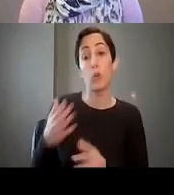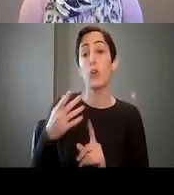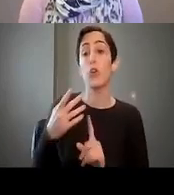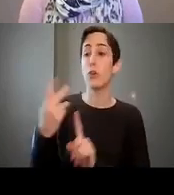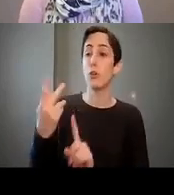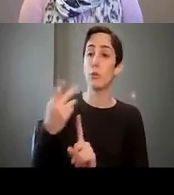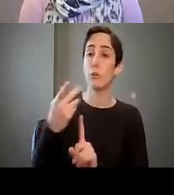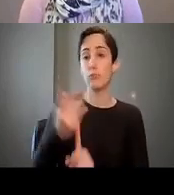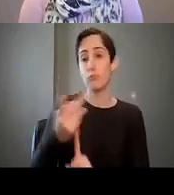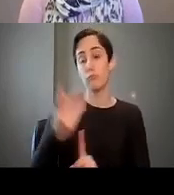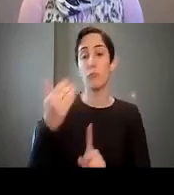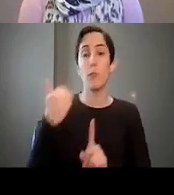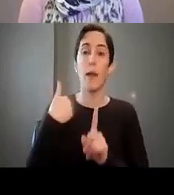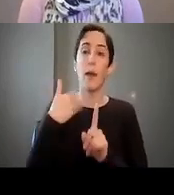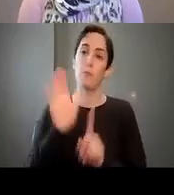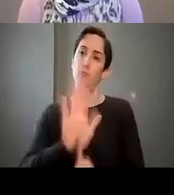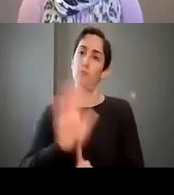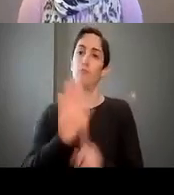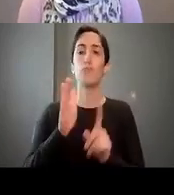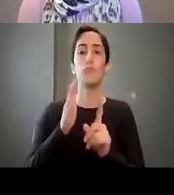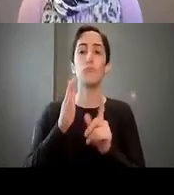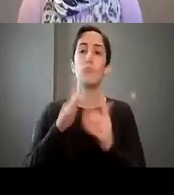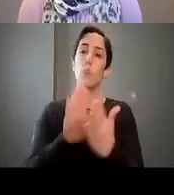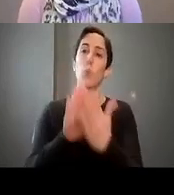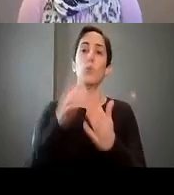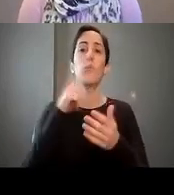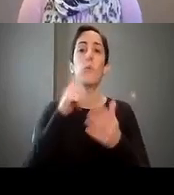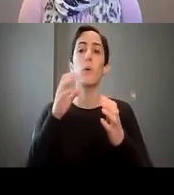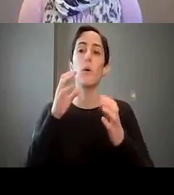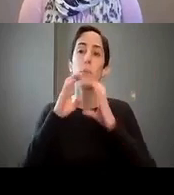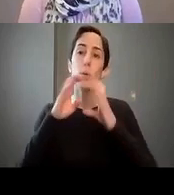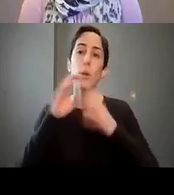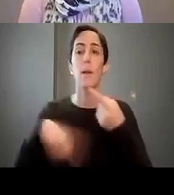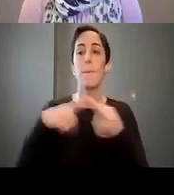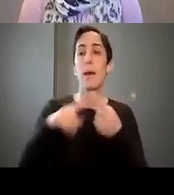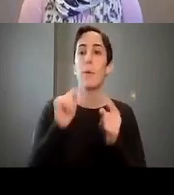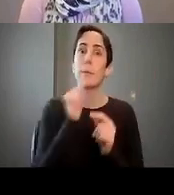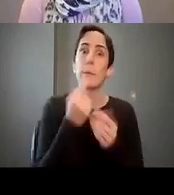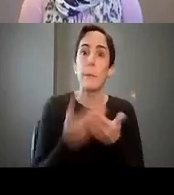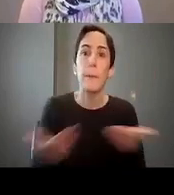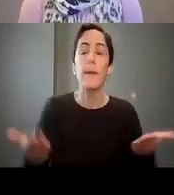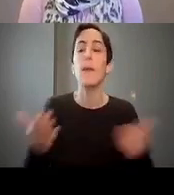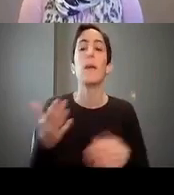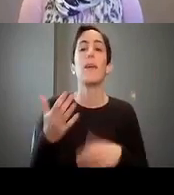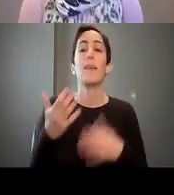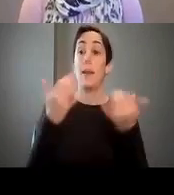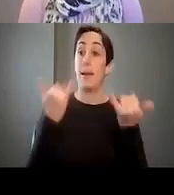serious things this may not be the time you're accustomed to communicating about for that person to suddenly hatch a serious things this may not be the time skill set that you always wish they had for that person to suddenly hatch a